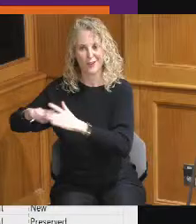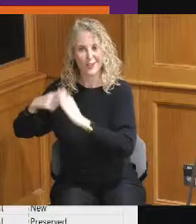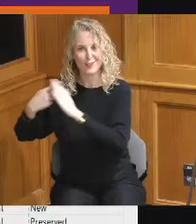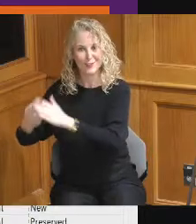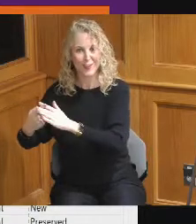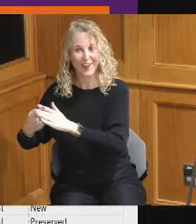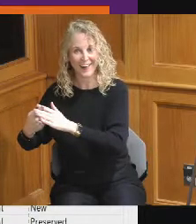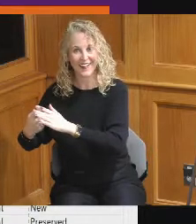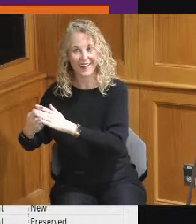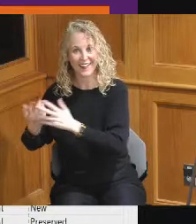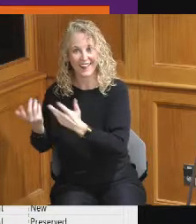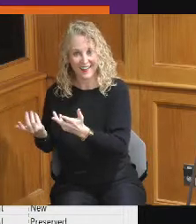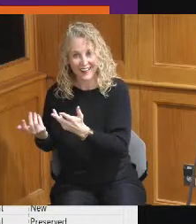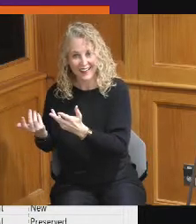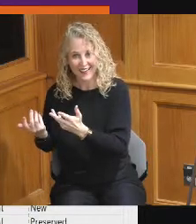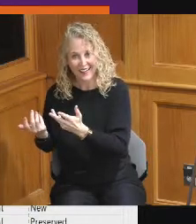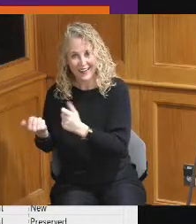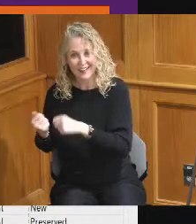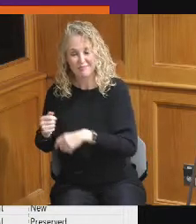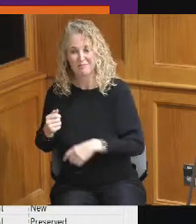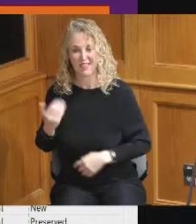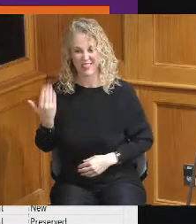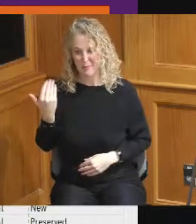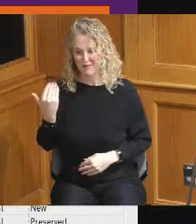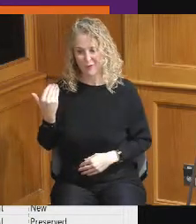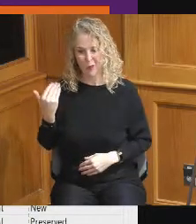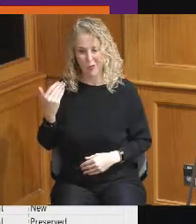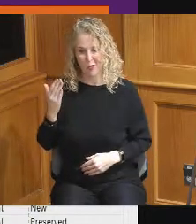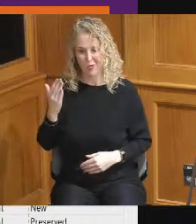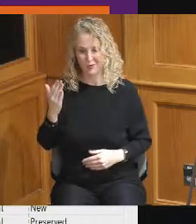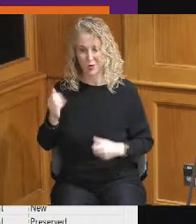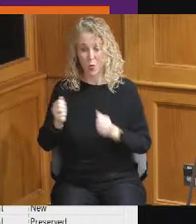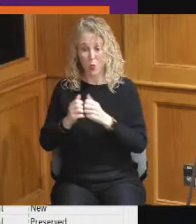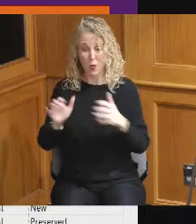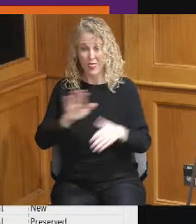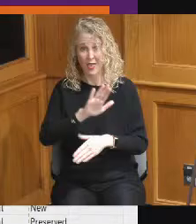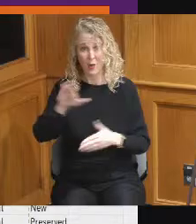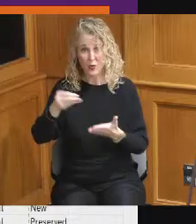a way that would have never in a million years happened had the county not made this commitment